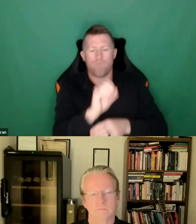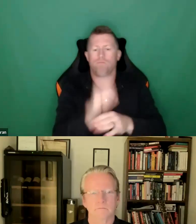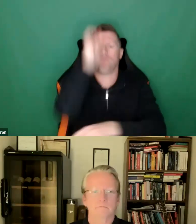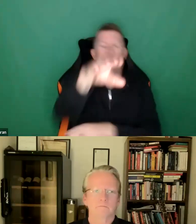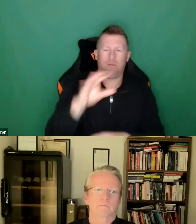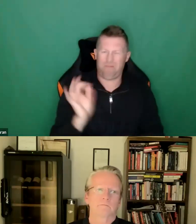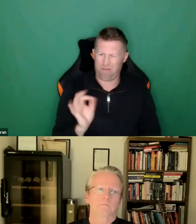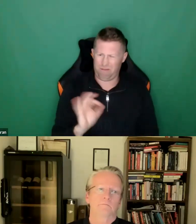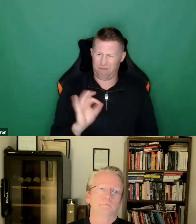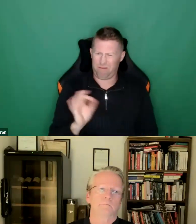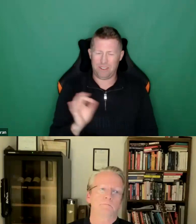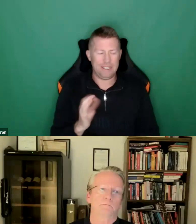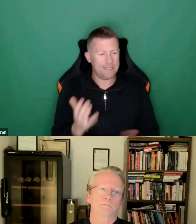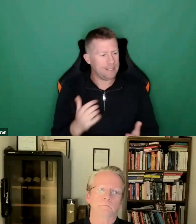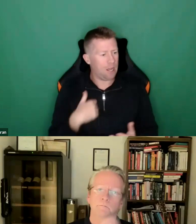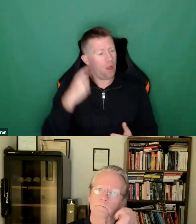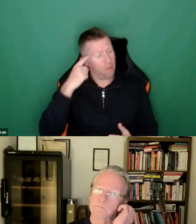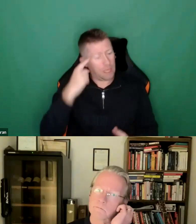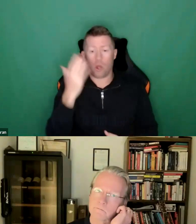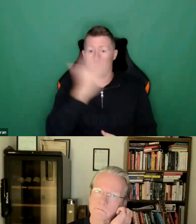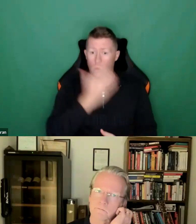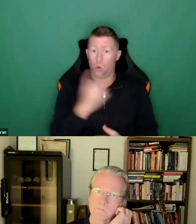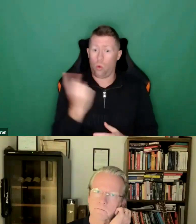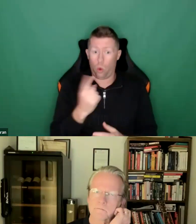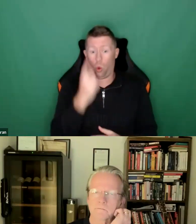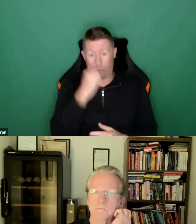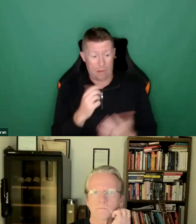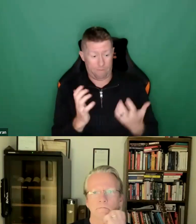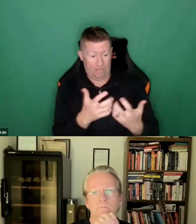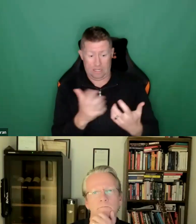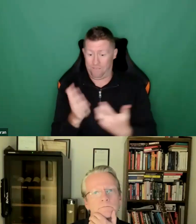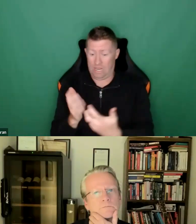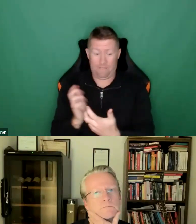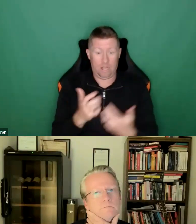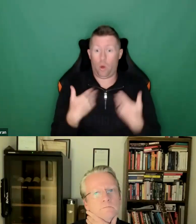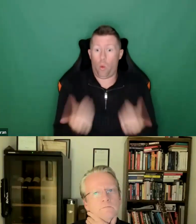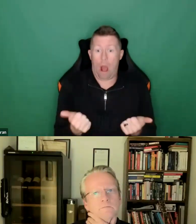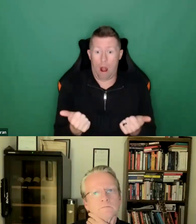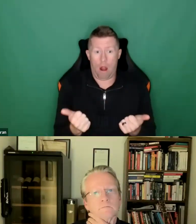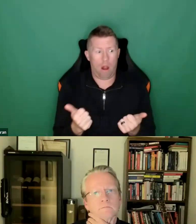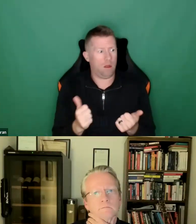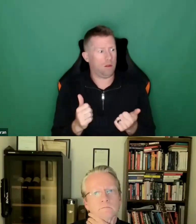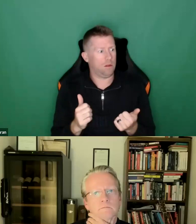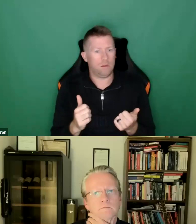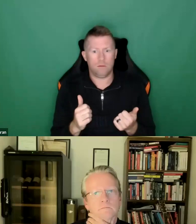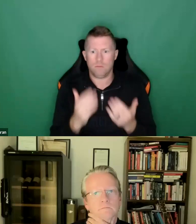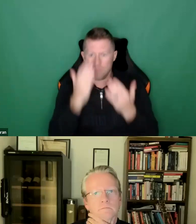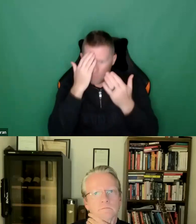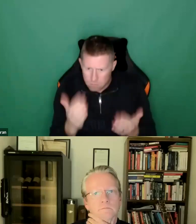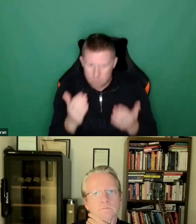make their children feel welcome, they can address those needs. We don't necessarily have to ship them out. And I do think